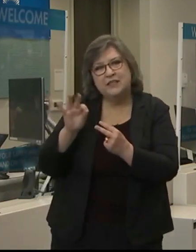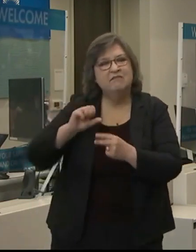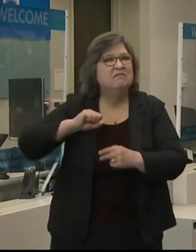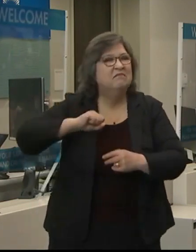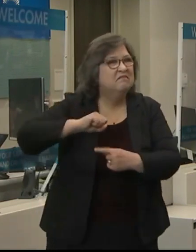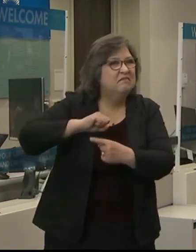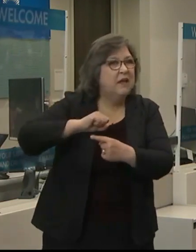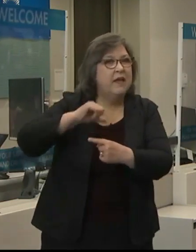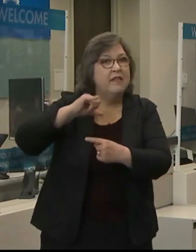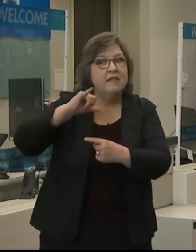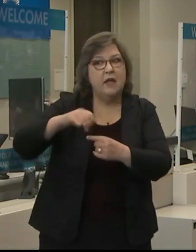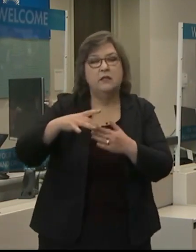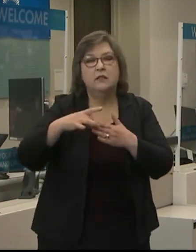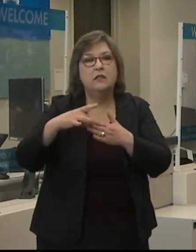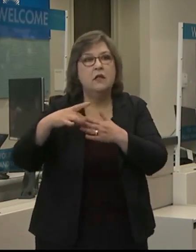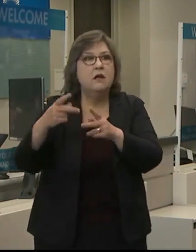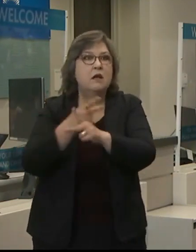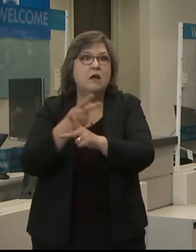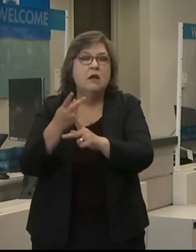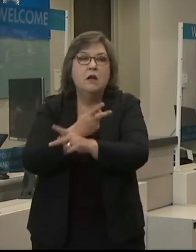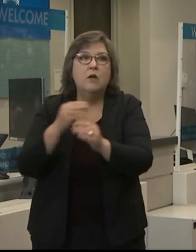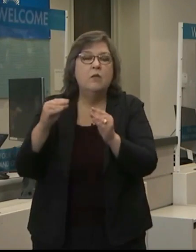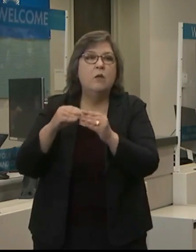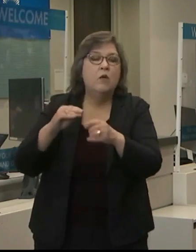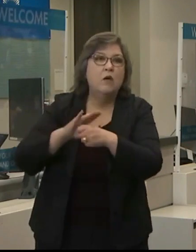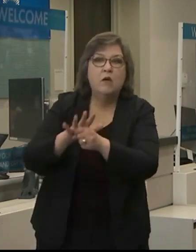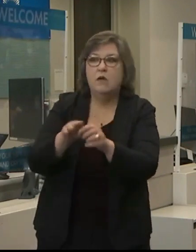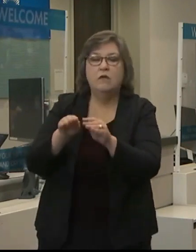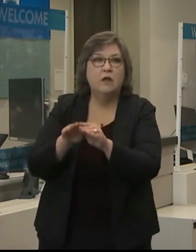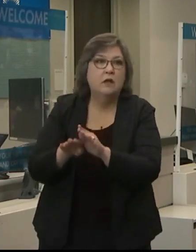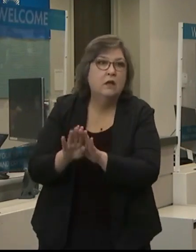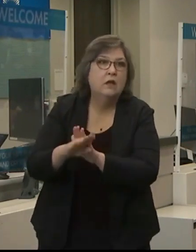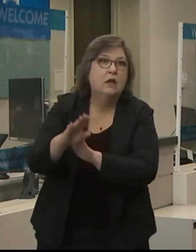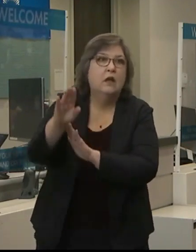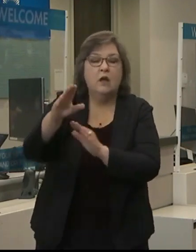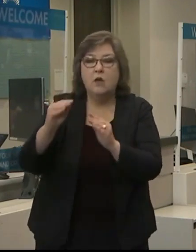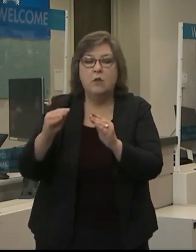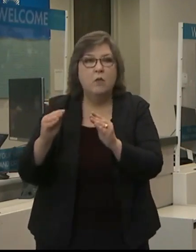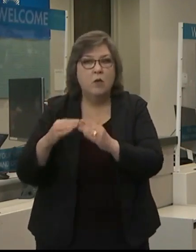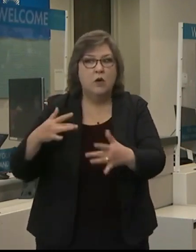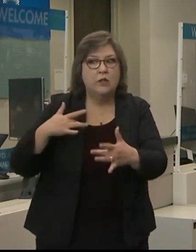case rates. Growing concern around increase in death rates In self